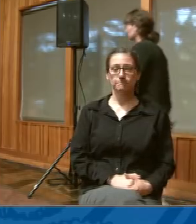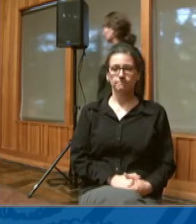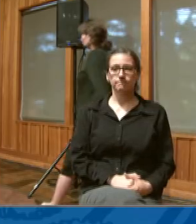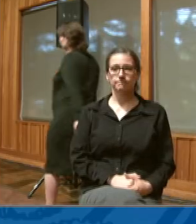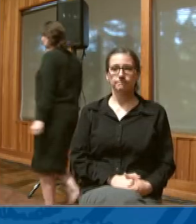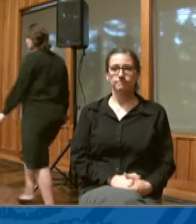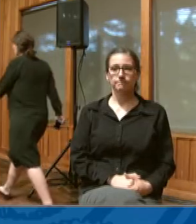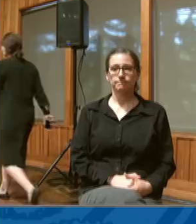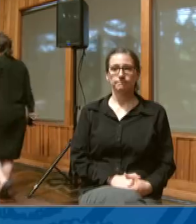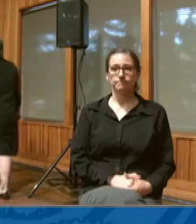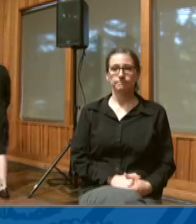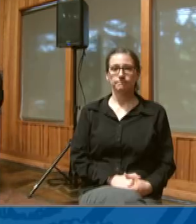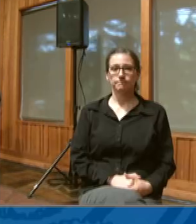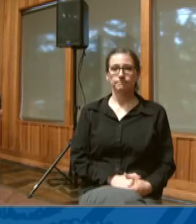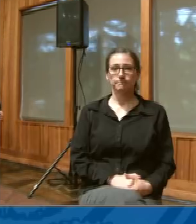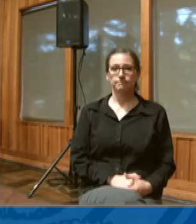WORKING? >>